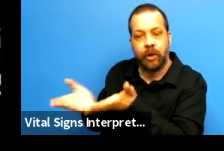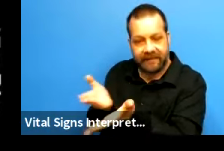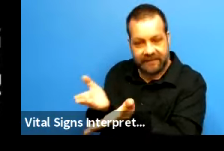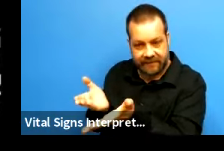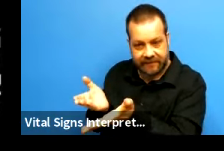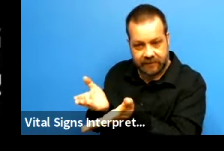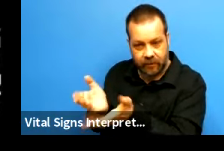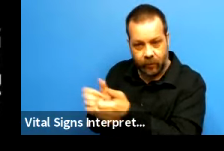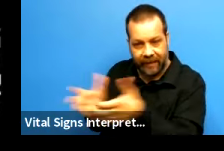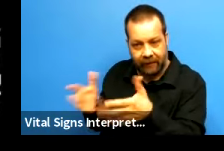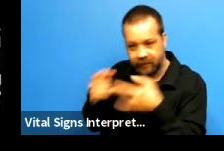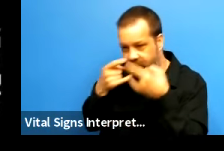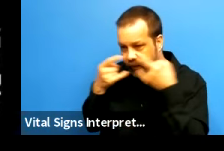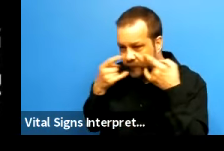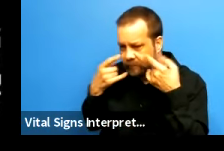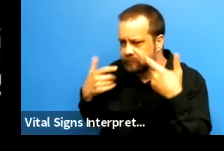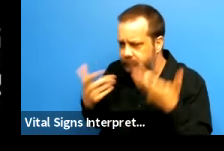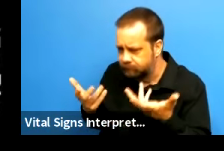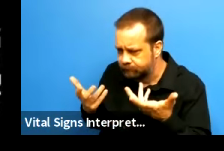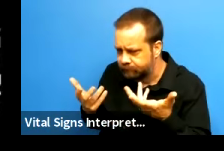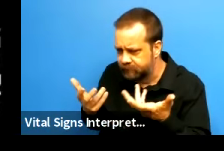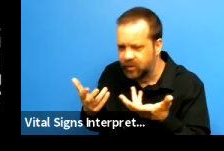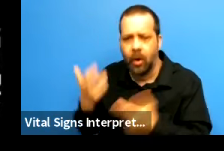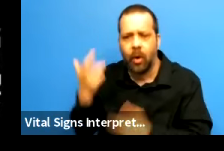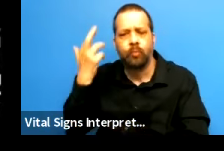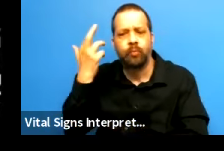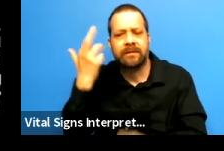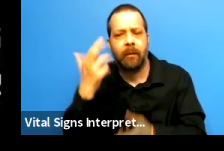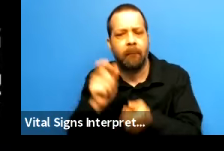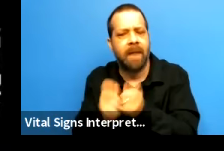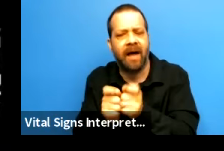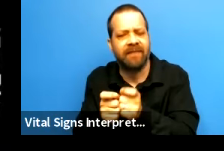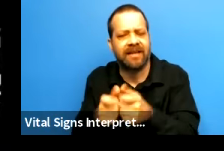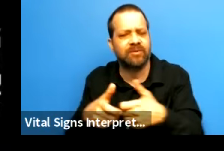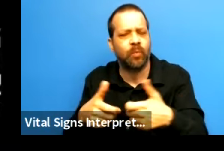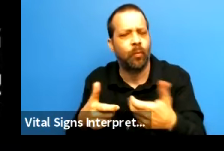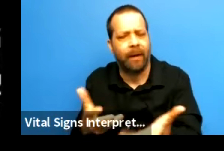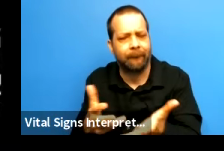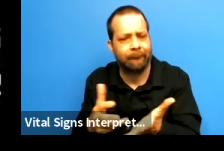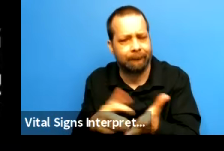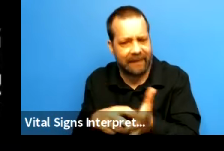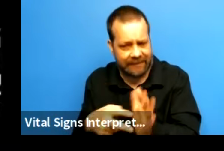So let's look at what reasonable modifications may look like.